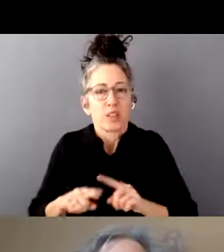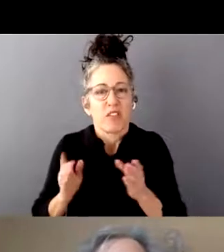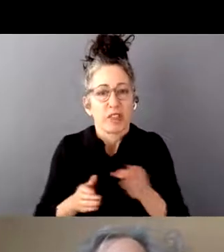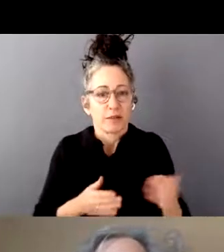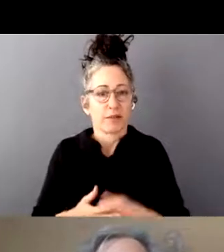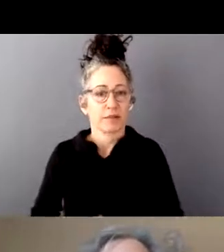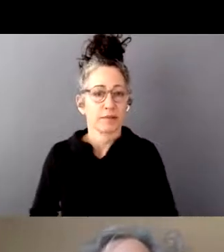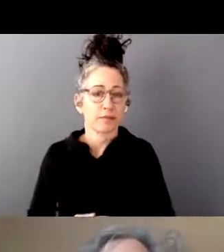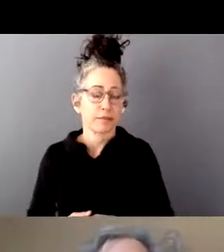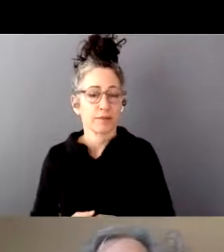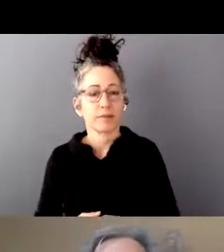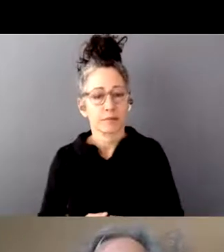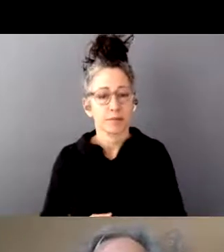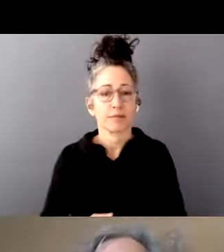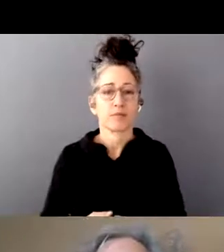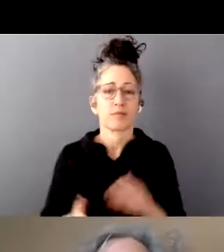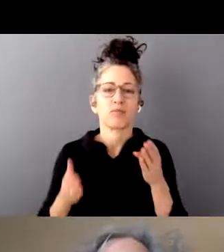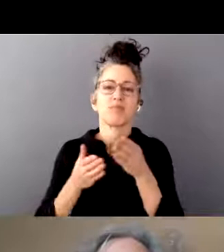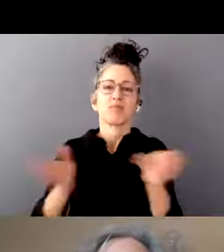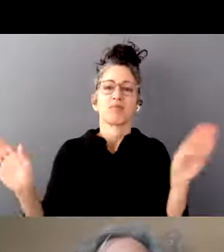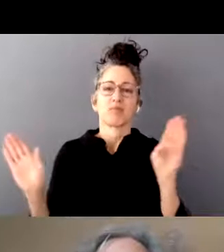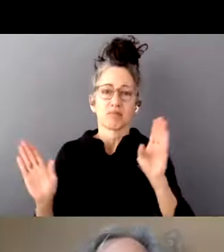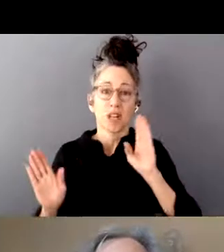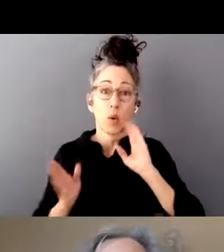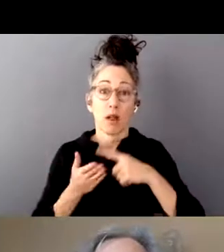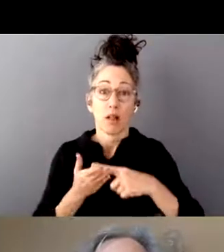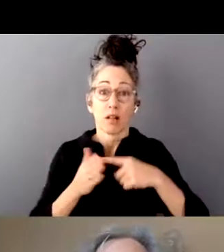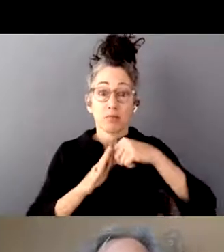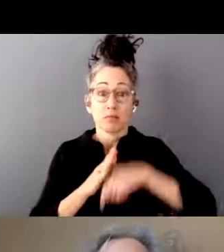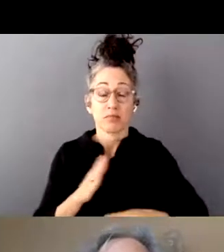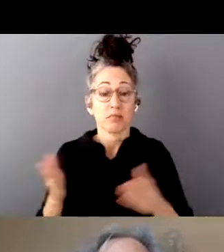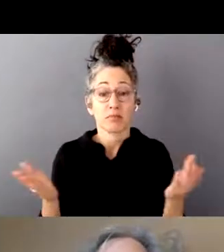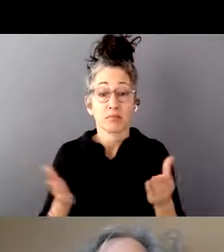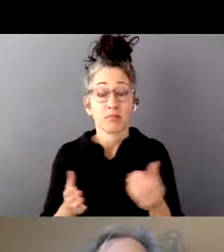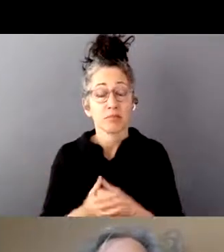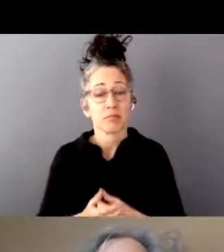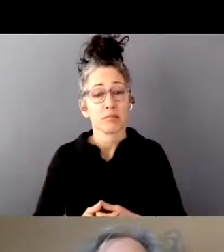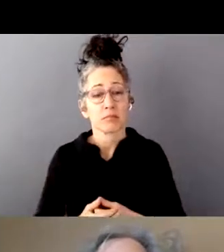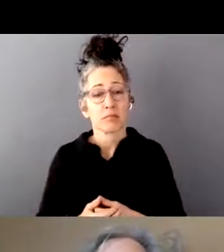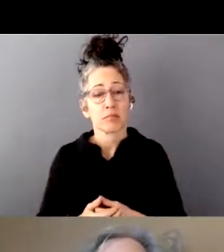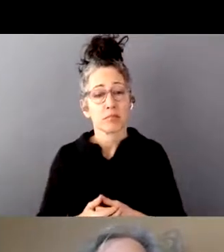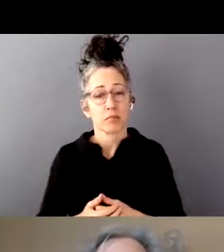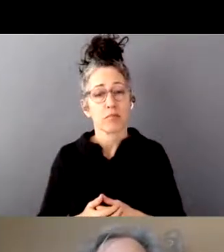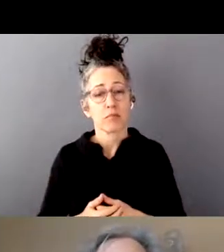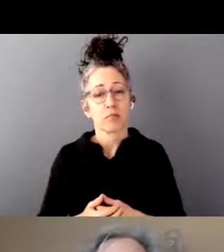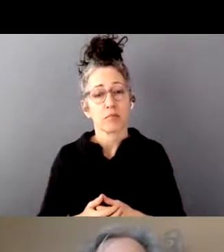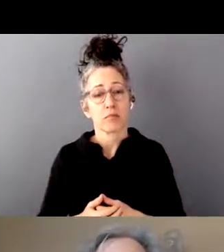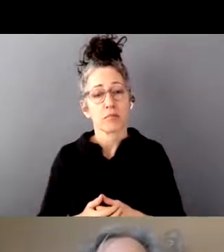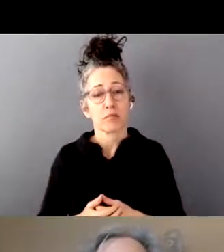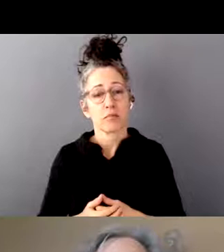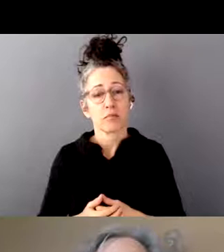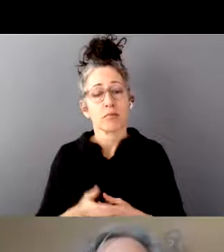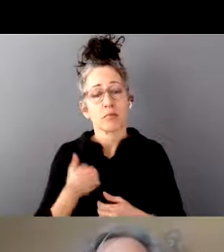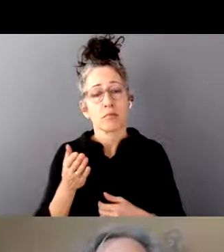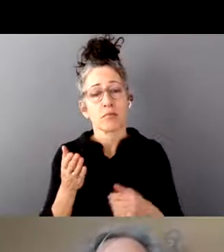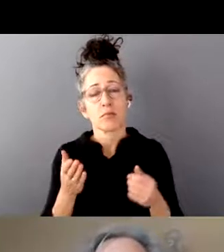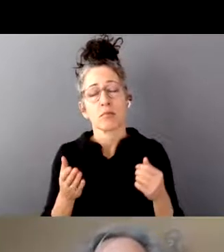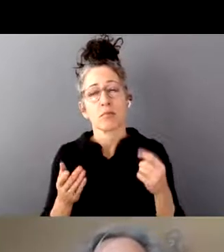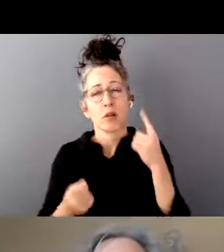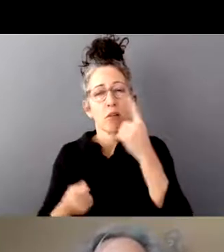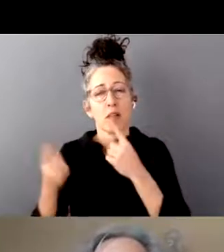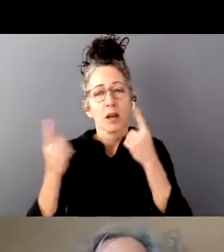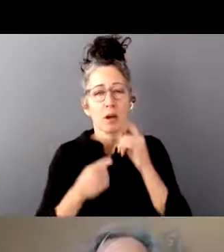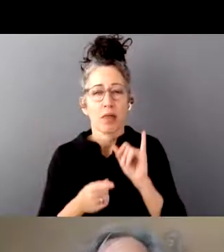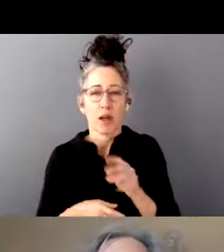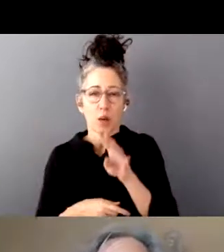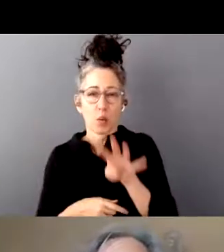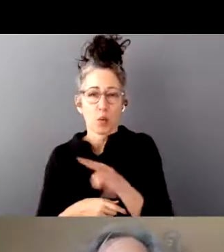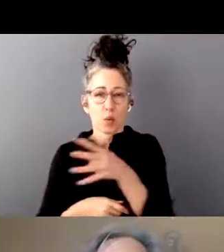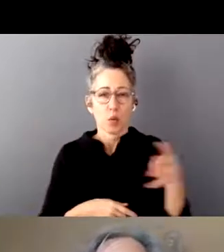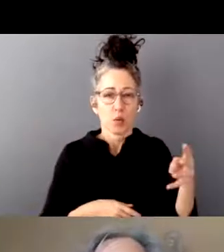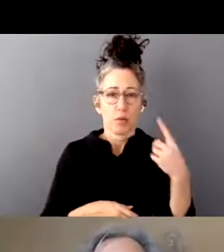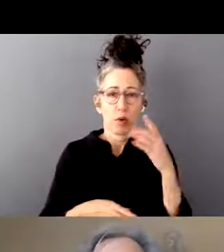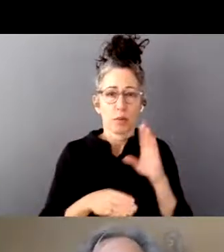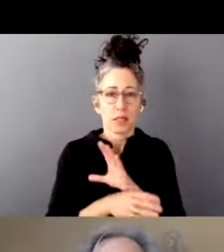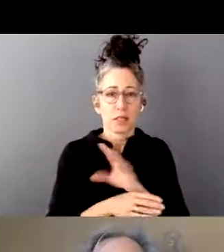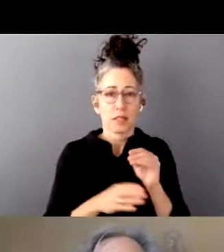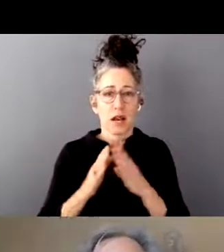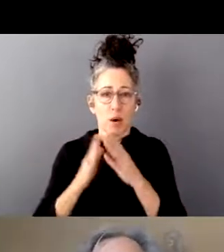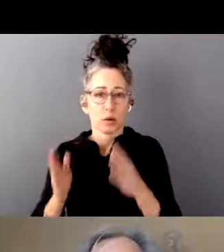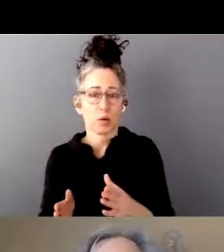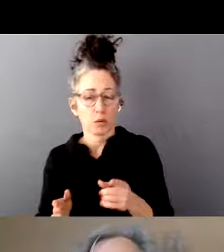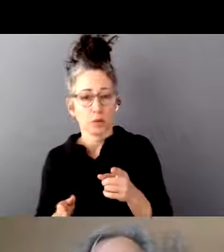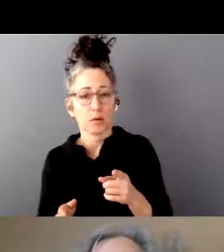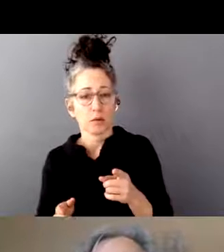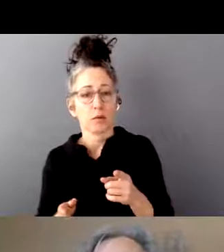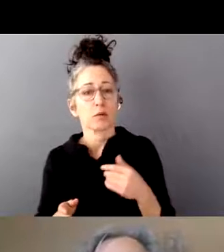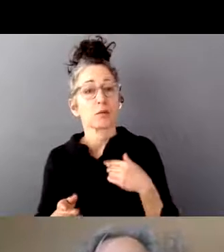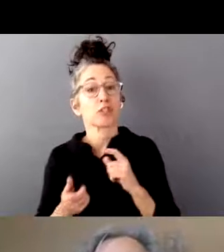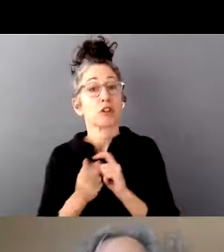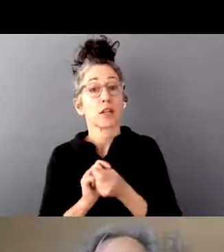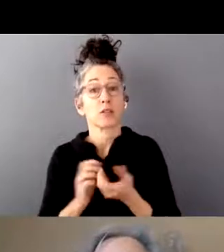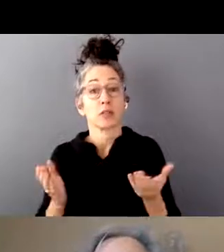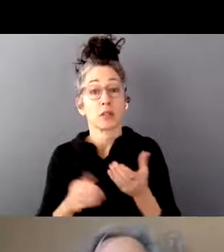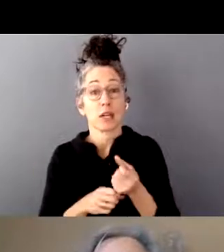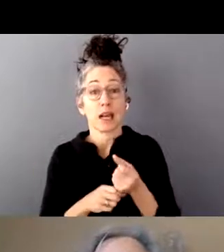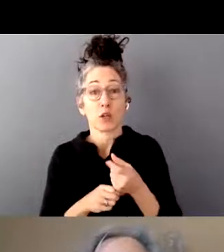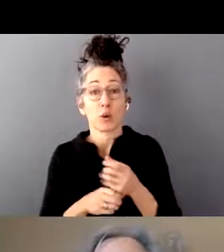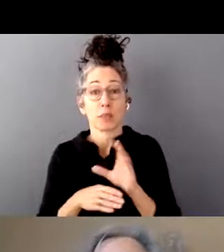So, as an overview, what I'll be talking about are the, if you think about this rubric with businesses and households for existing surveys, we made changes to our annual business surveys and capital expenditure surveys, survey manufacturers, et cetera, and the economic